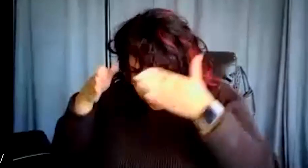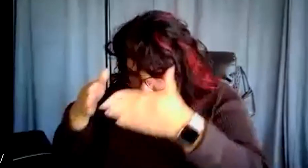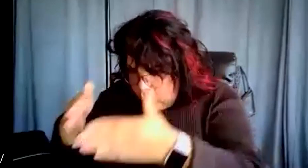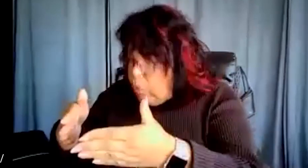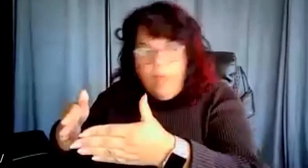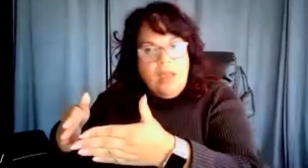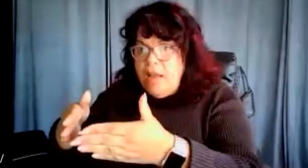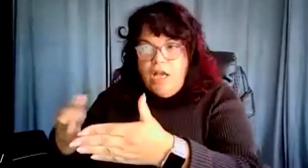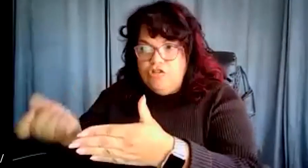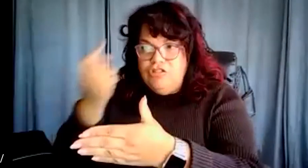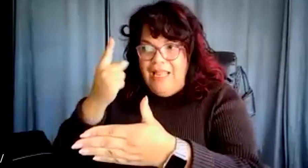of what disability looks like.